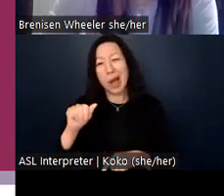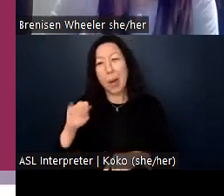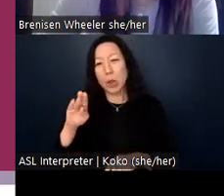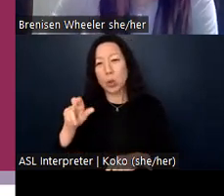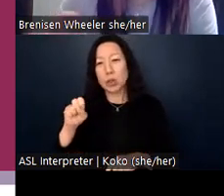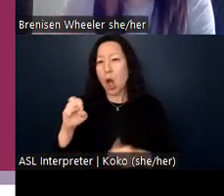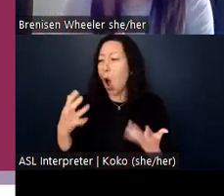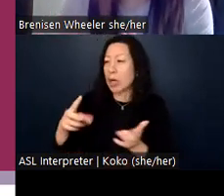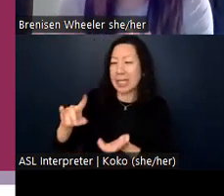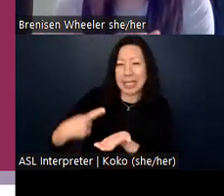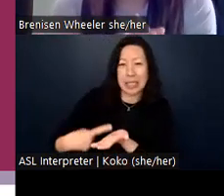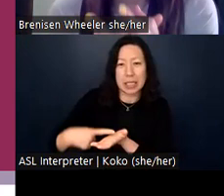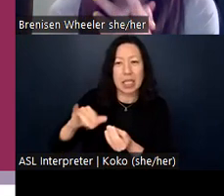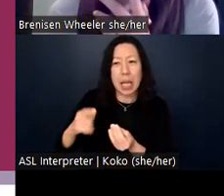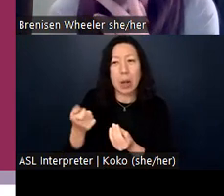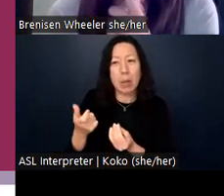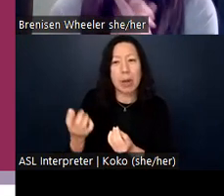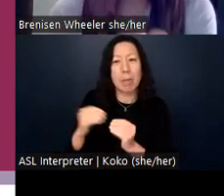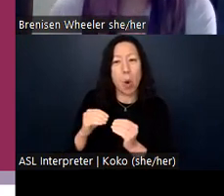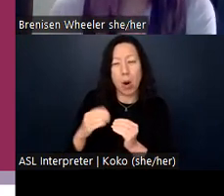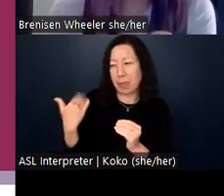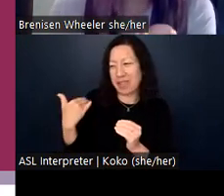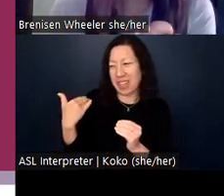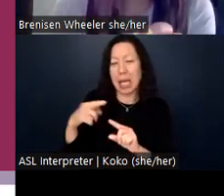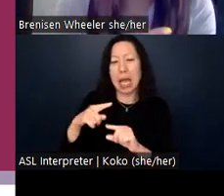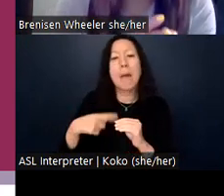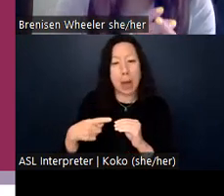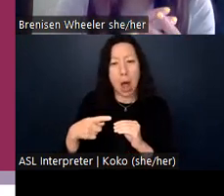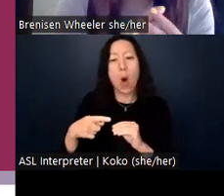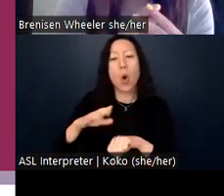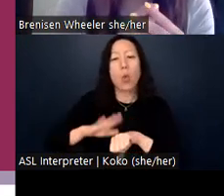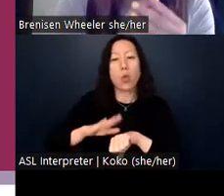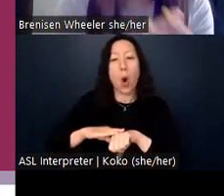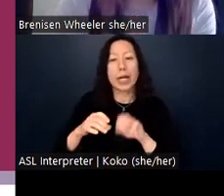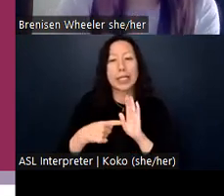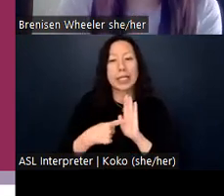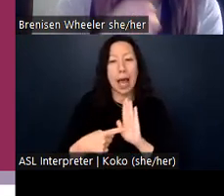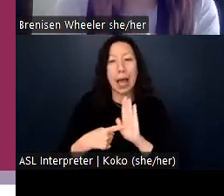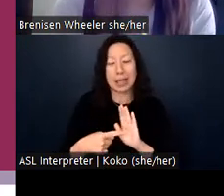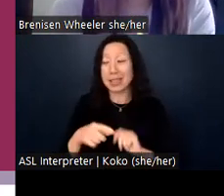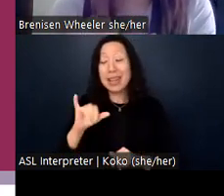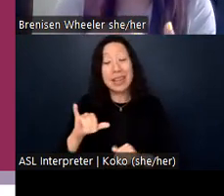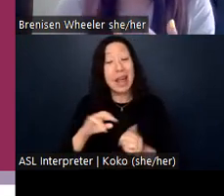12:48:46 But social abuse is a behavior that aims to cut someone off from their family,